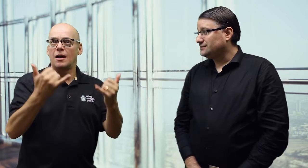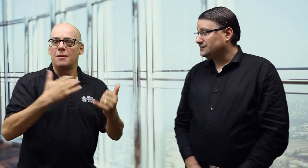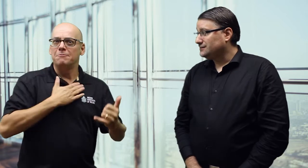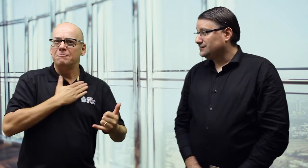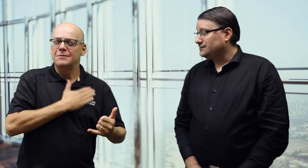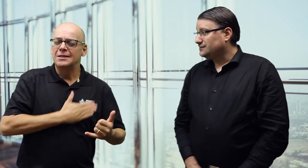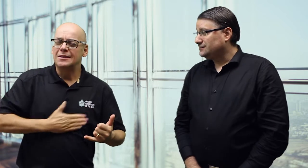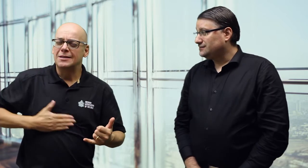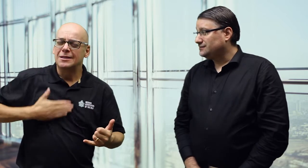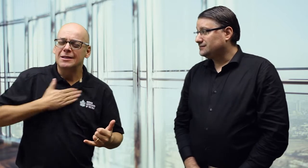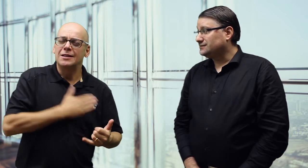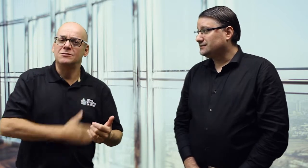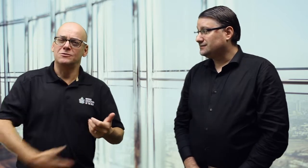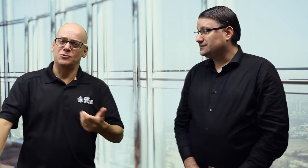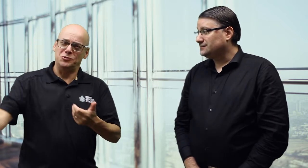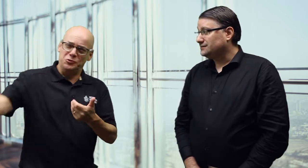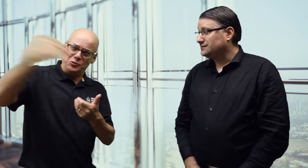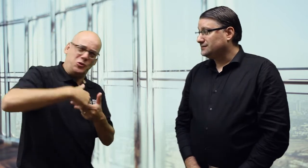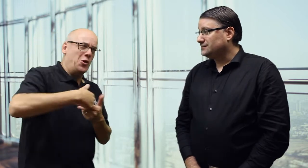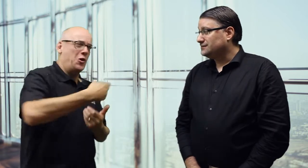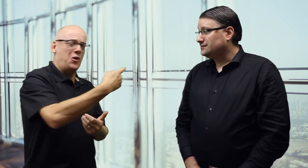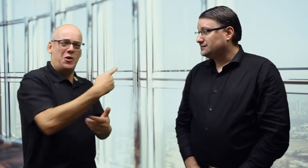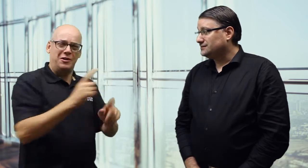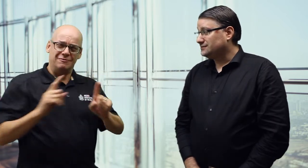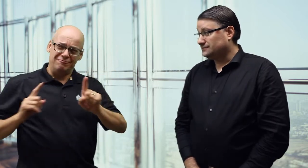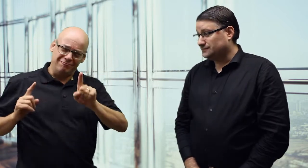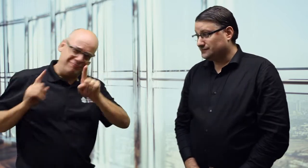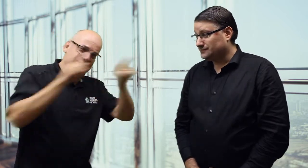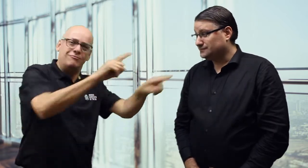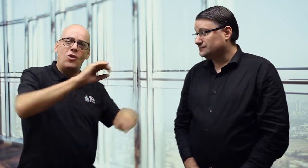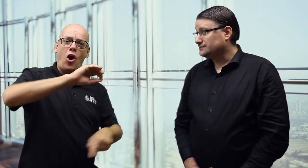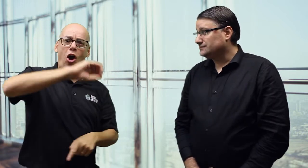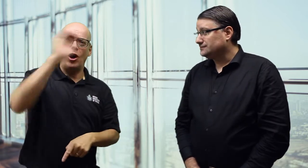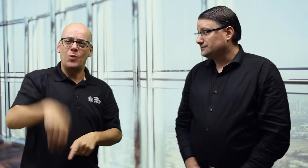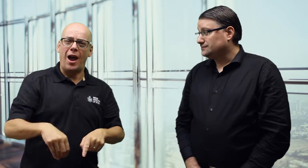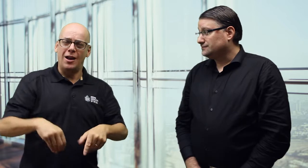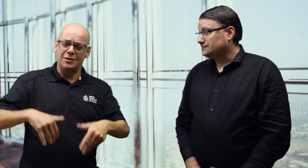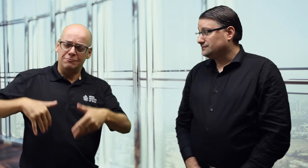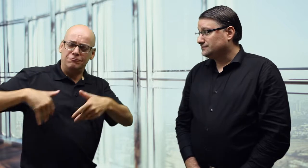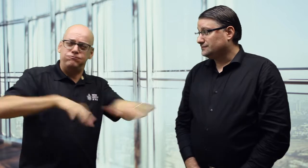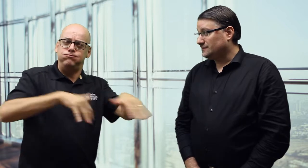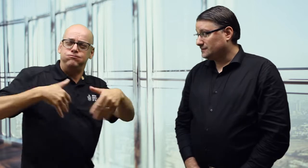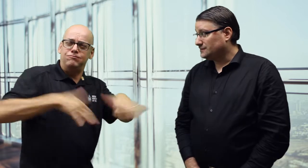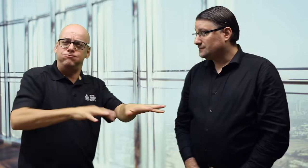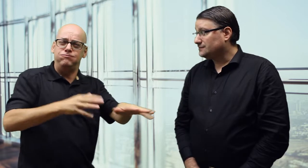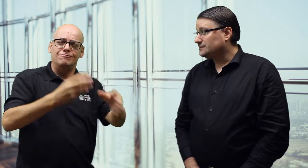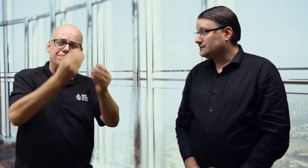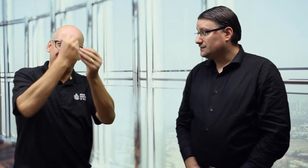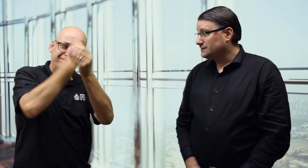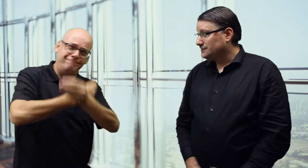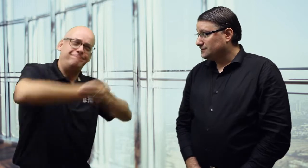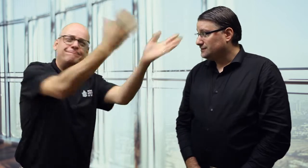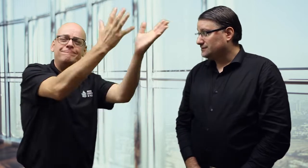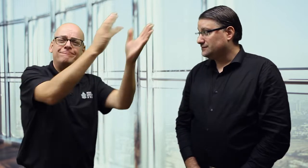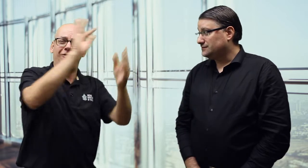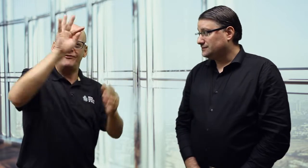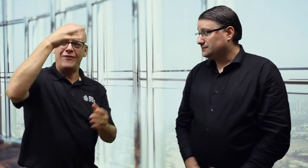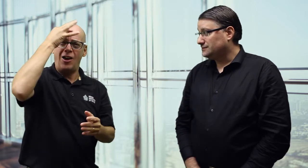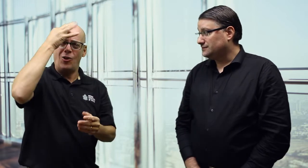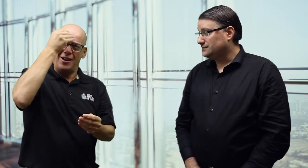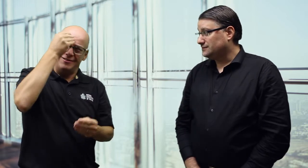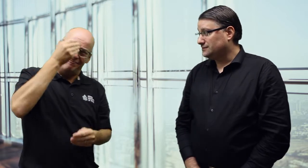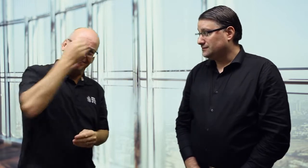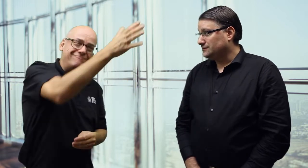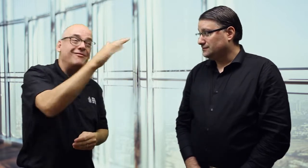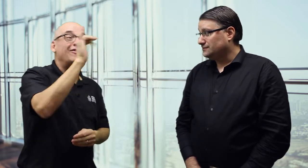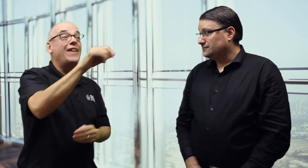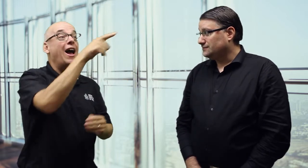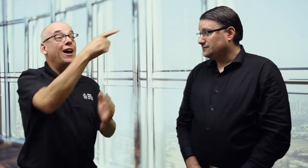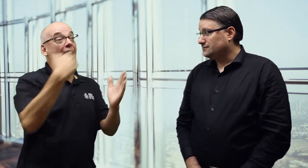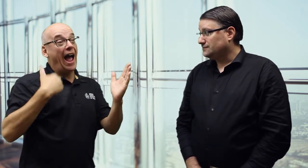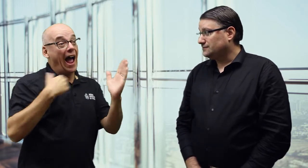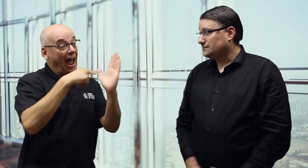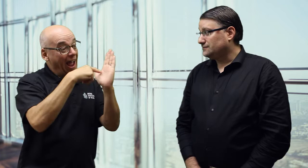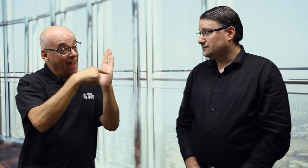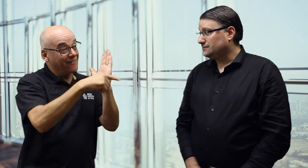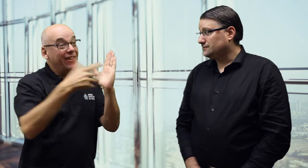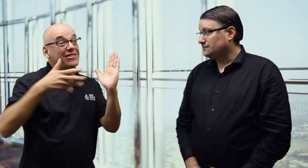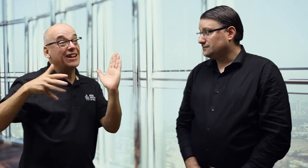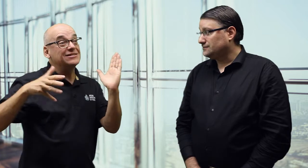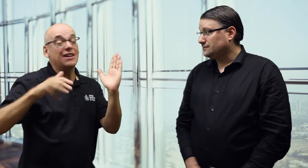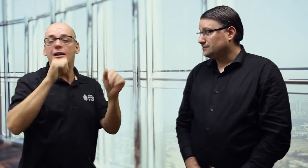Now, PLEASE join us in going to Ottawa to rally to let the Federal government know that the current bill